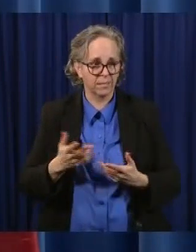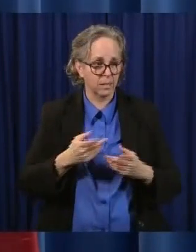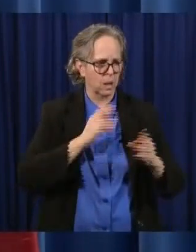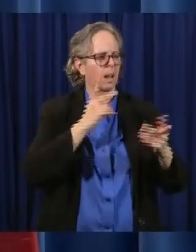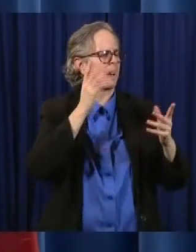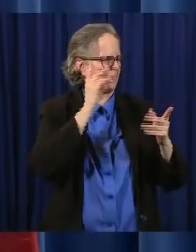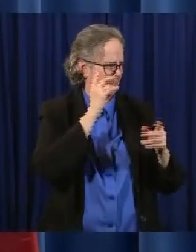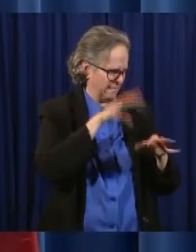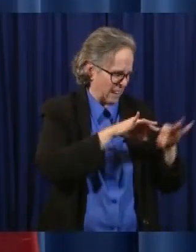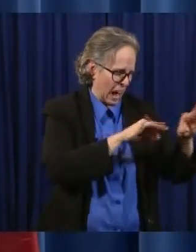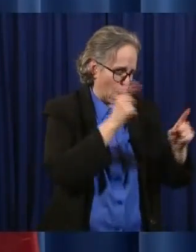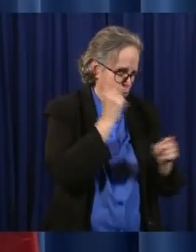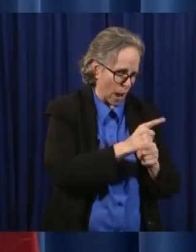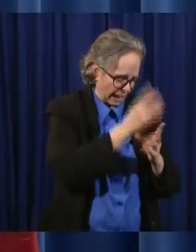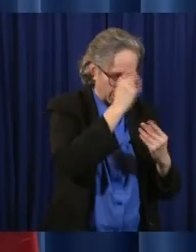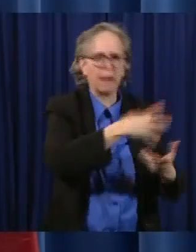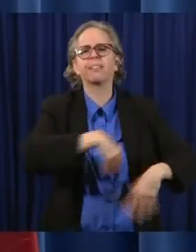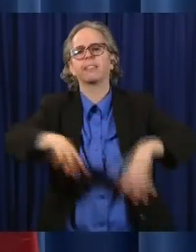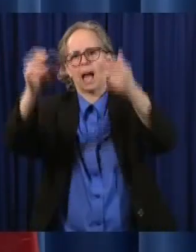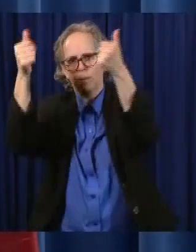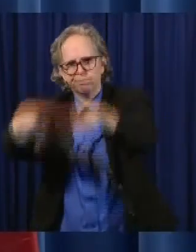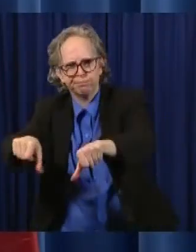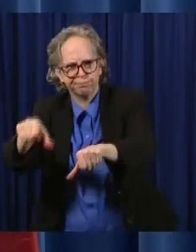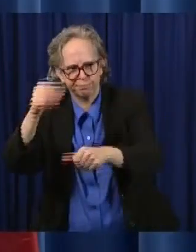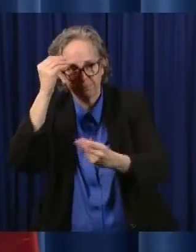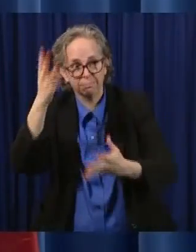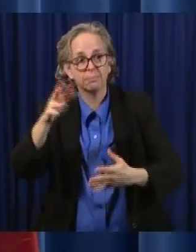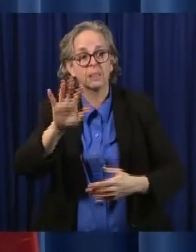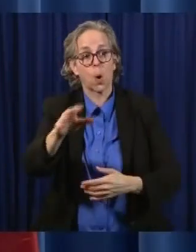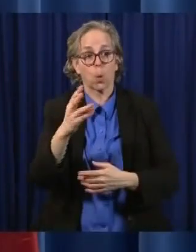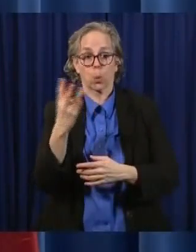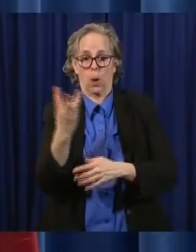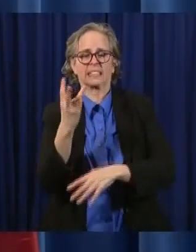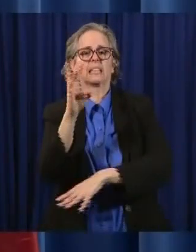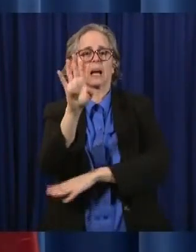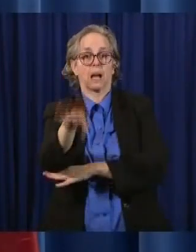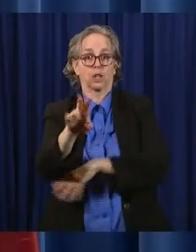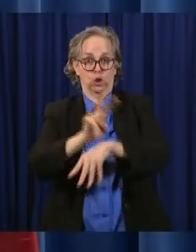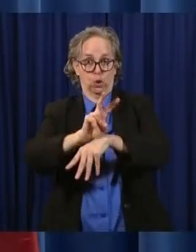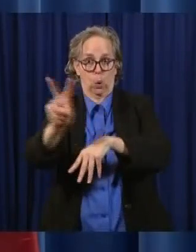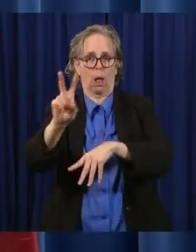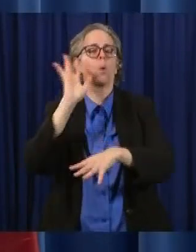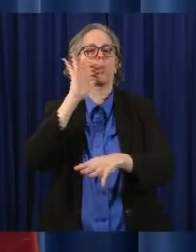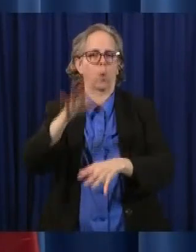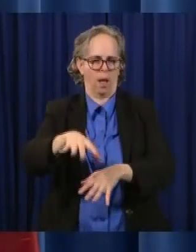THEY ARE IN THE THE -- PROCESS OF DOING THAT. THEY HAVE BEEN MAKING CALLS AND DOING THEIR DUE DILIGENCE. WE TOOK THE INACCURATE DATA DOWN.